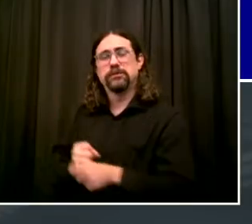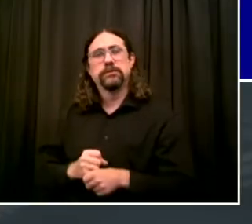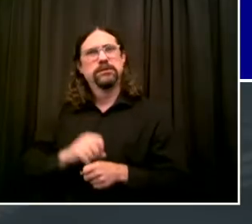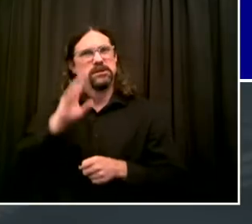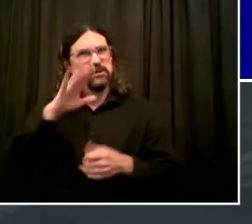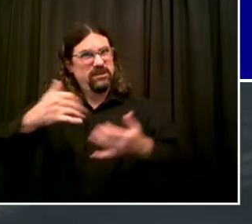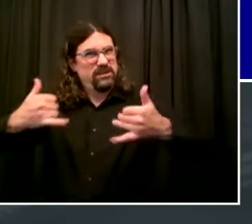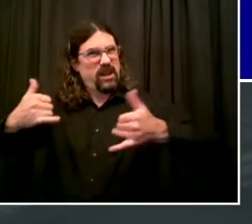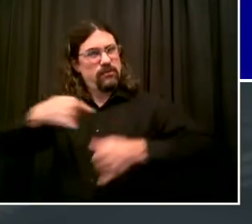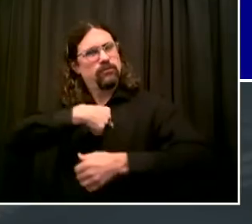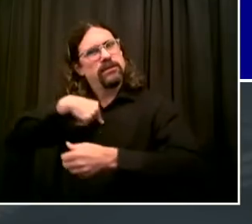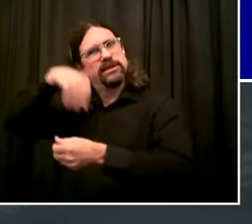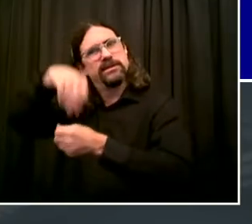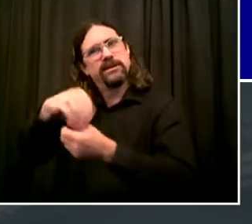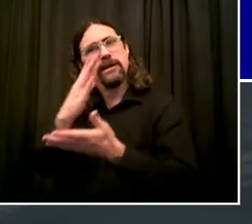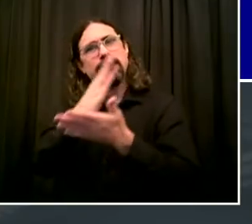CONTINUING TO BE STRONG AND